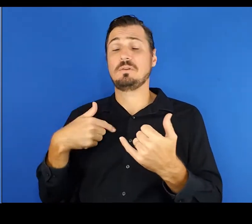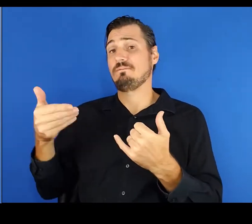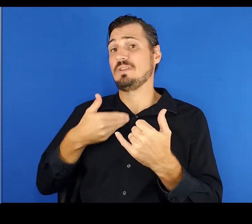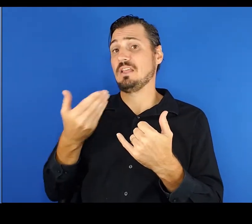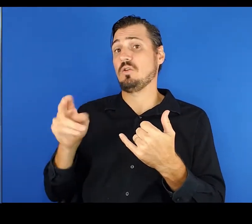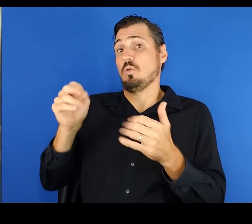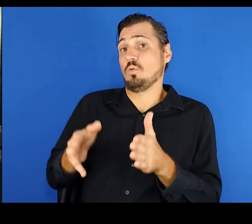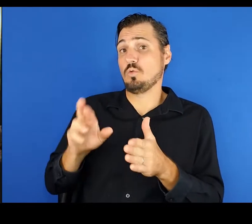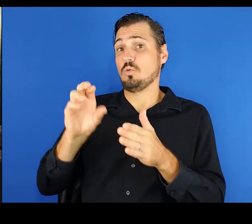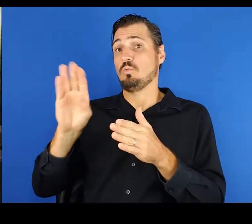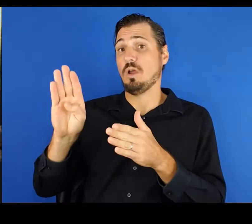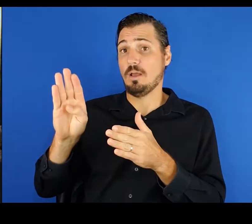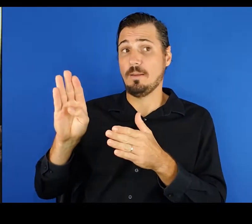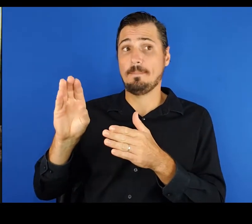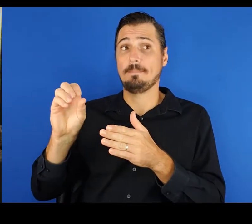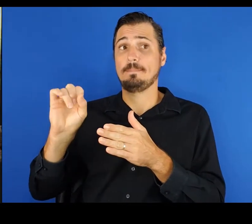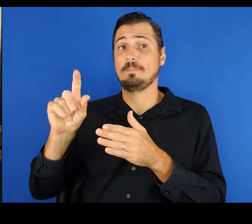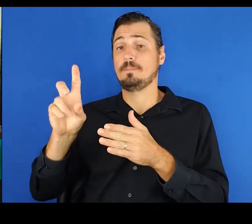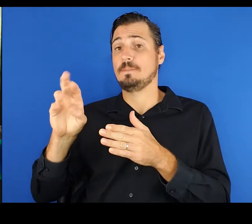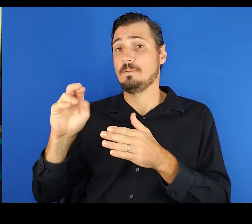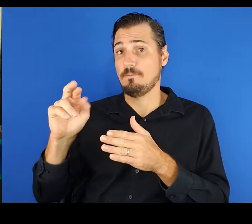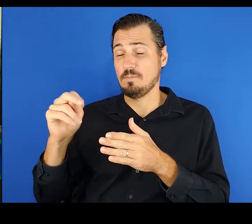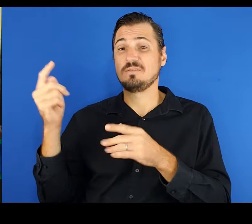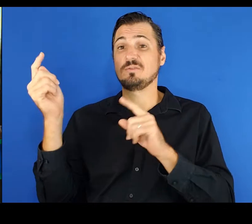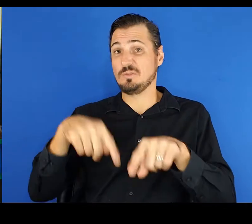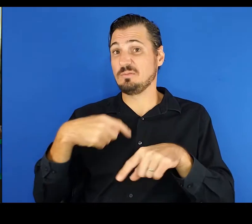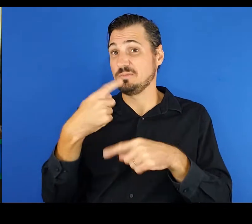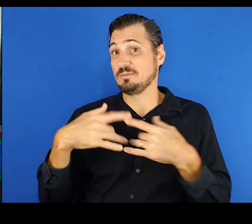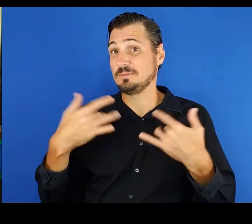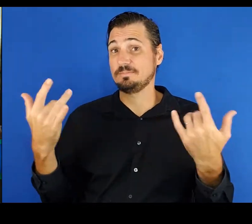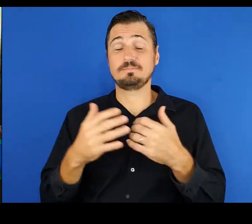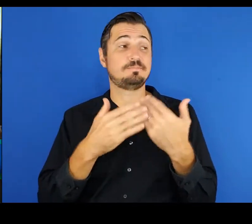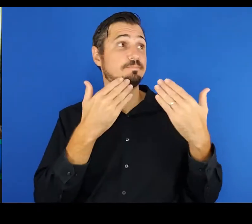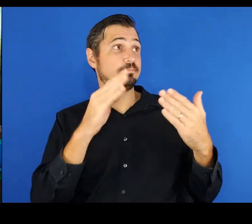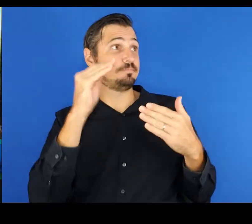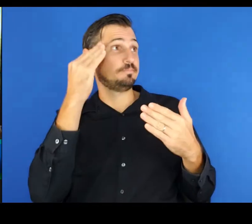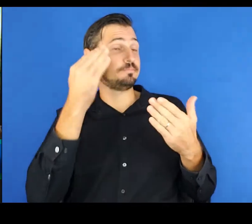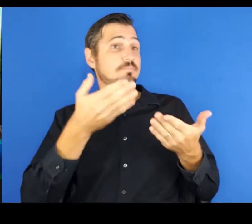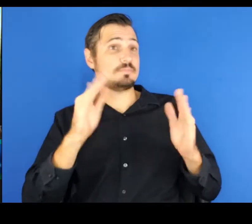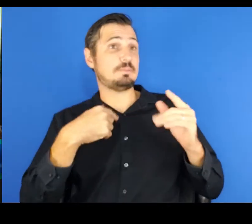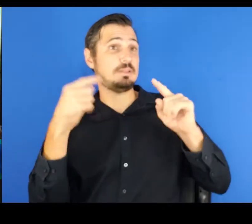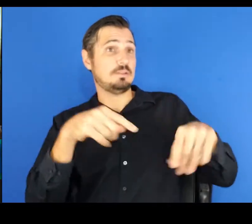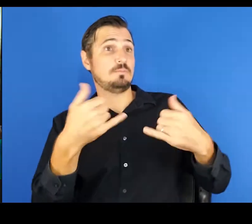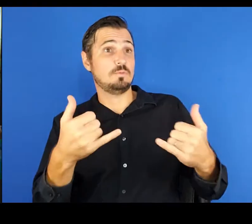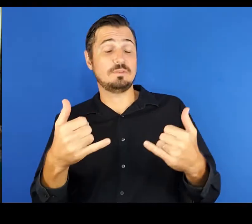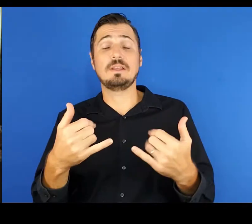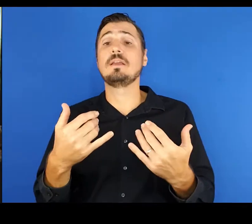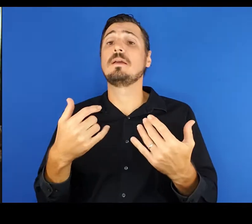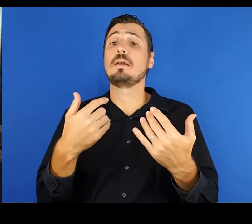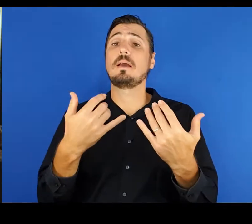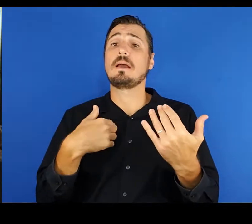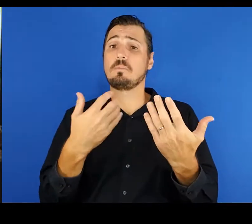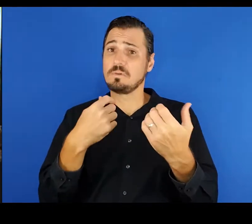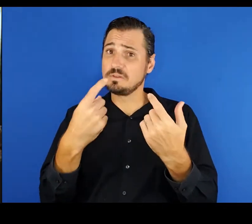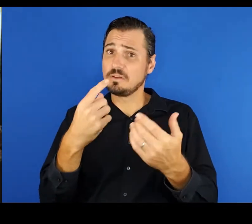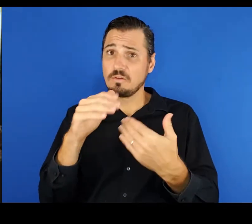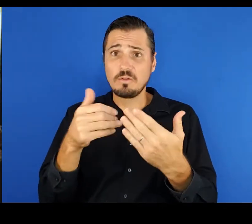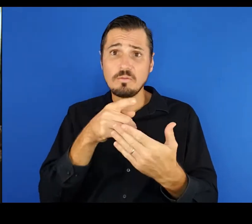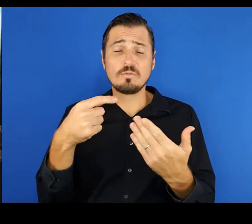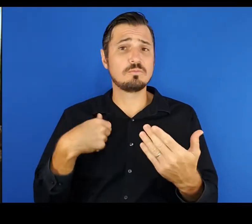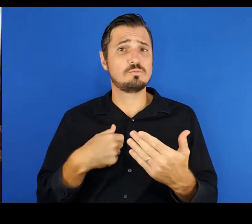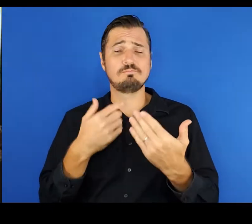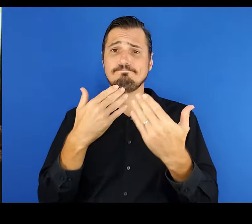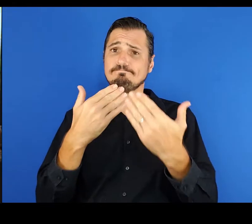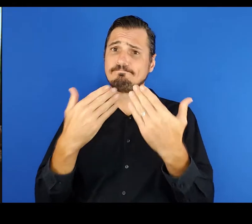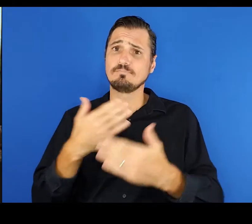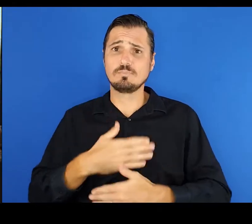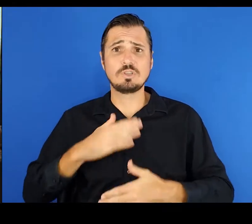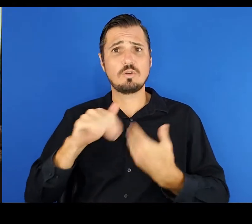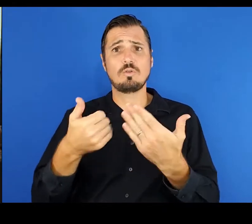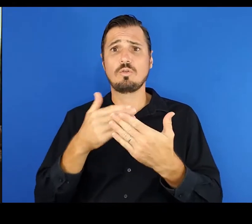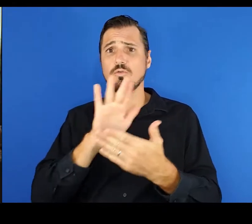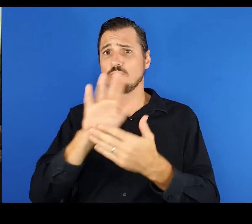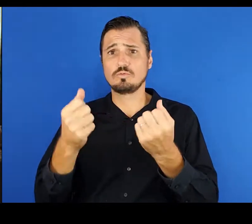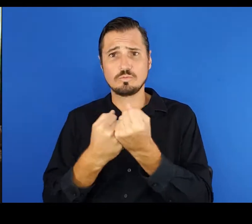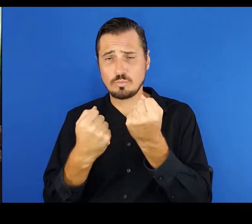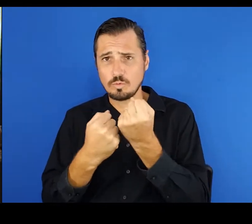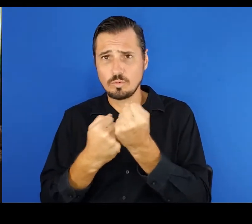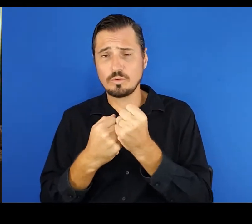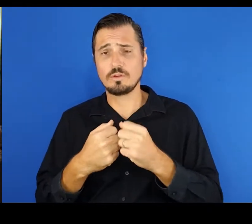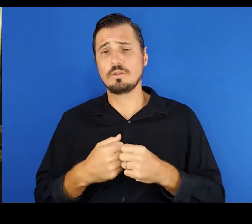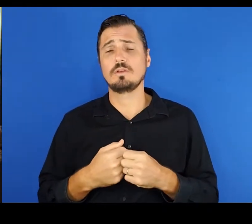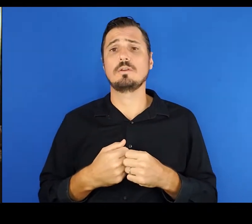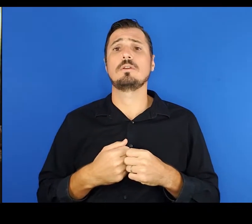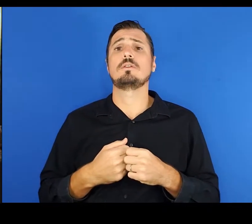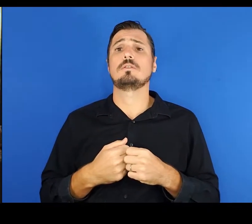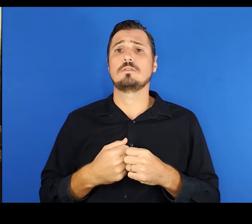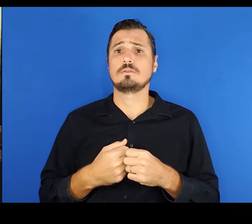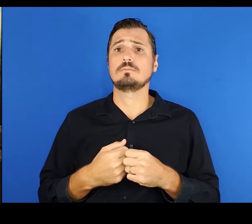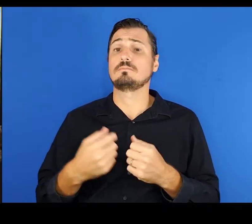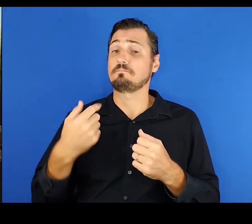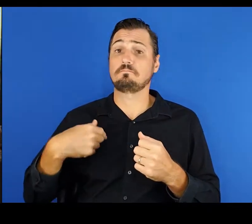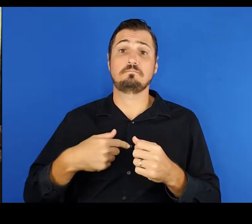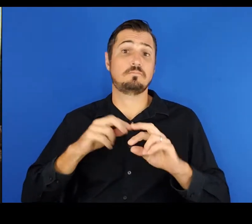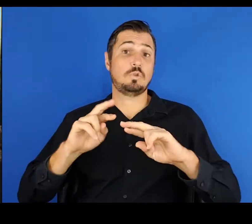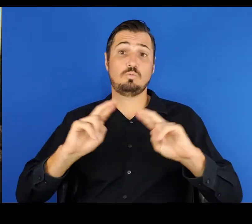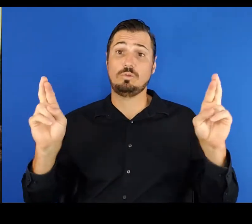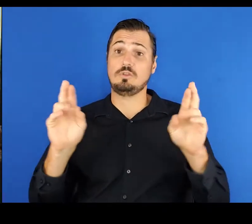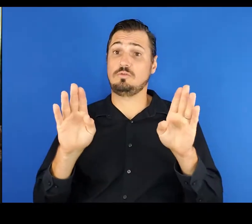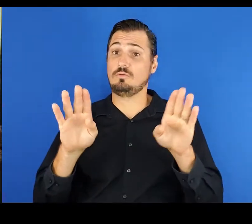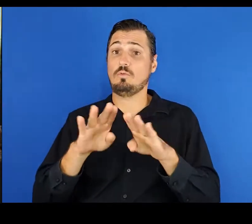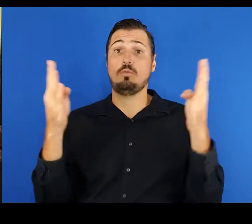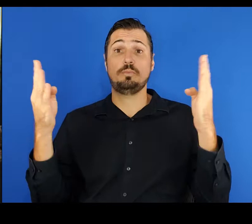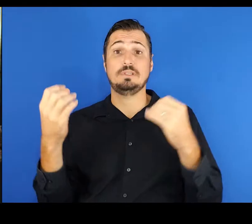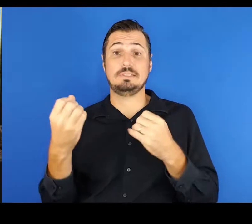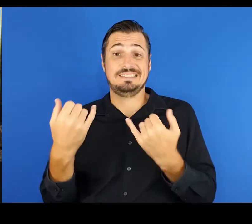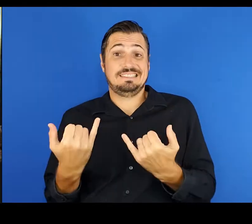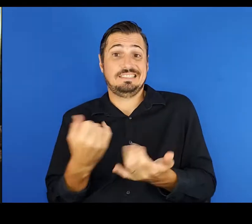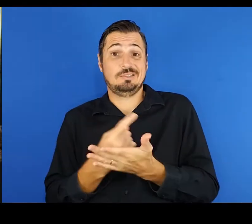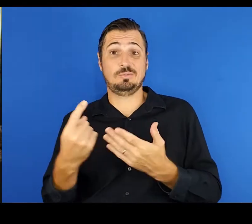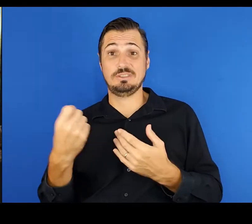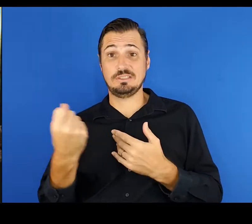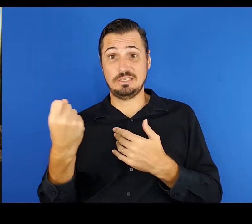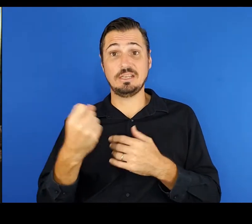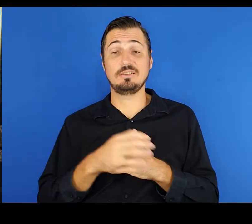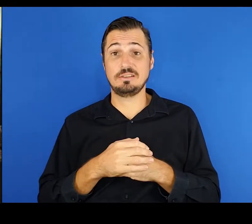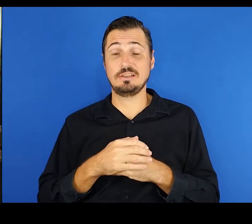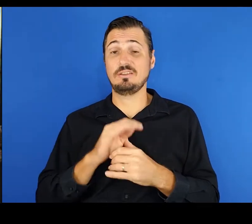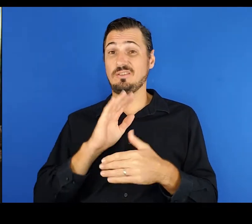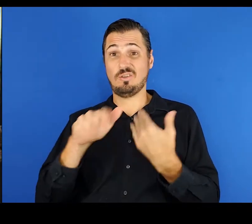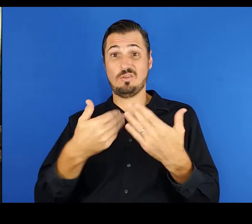Mahalo, Mayor for having me on today. I’d just like to let everybody know that we appreciate all your support throughout this whole thing. We are definitely ready to open Saturday. All of our staff